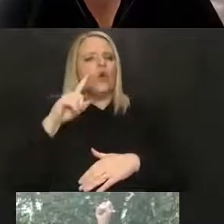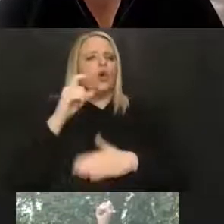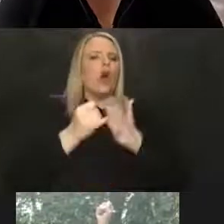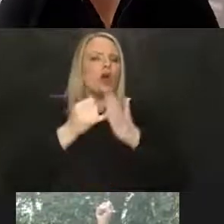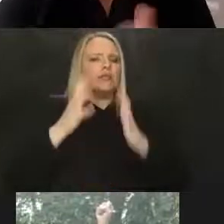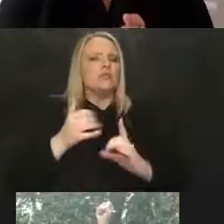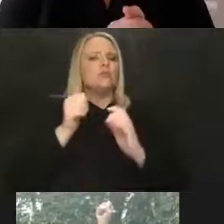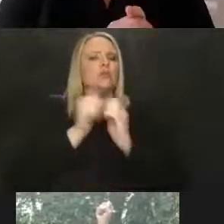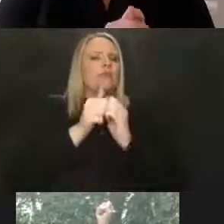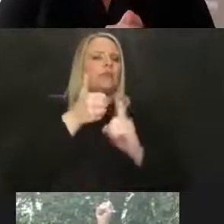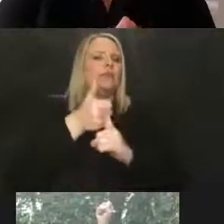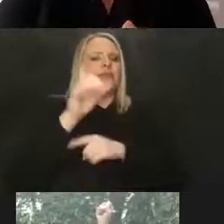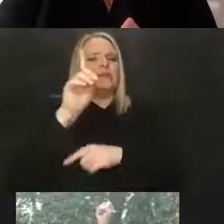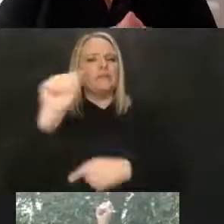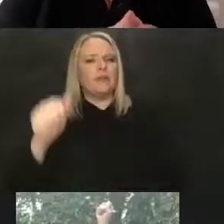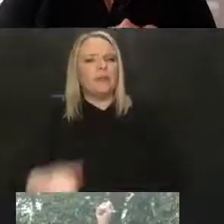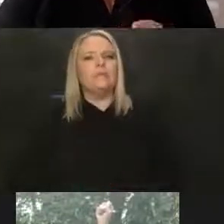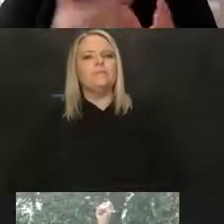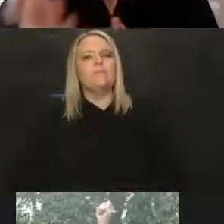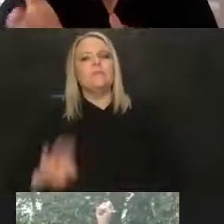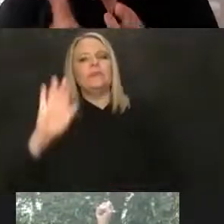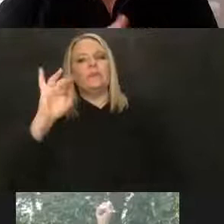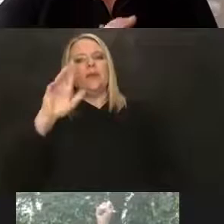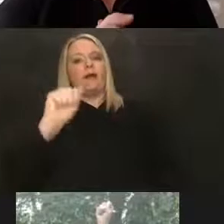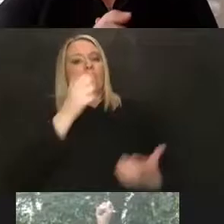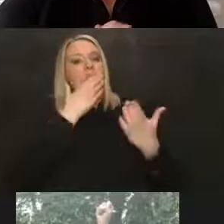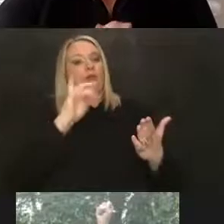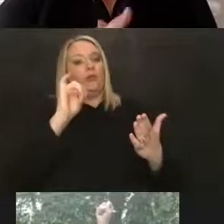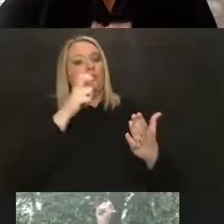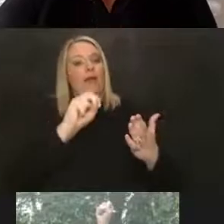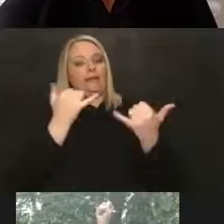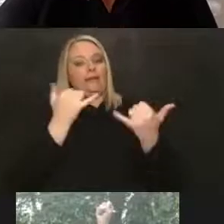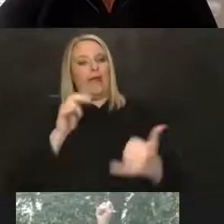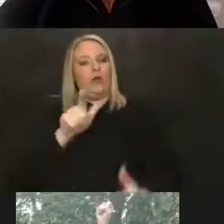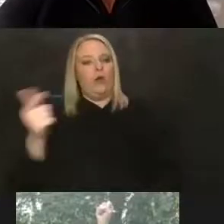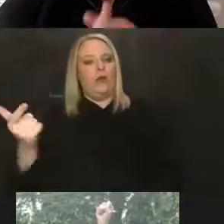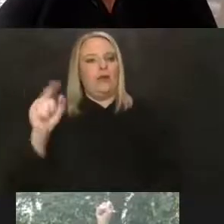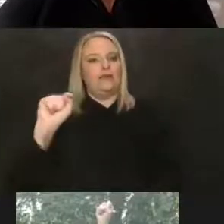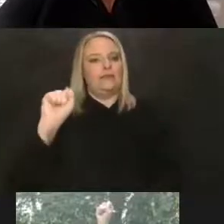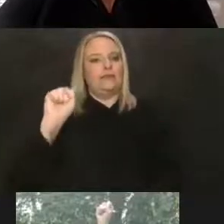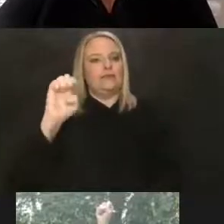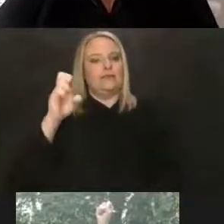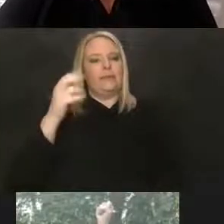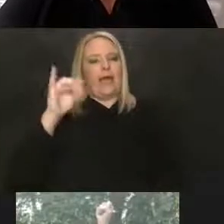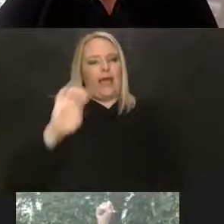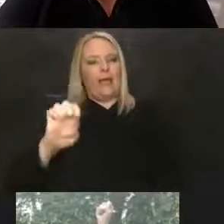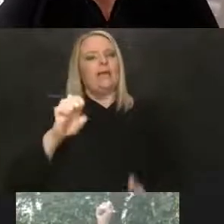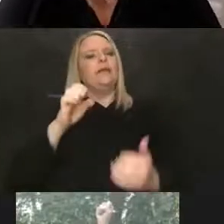thank you Brian! we'll pass it over to Tsehaye. Can you introduce yourself and tell us a bit about what kind of work you do?